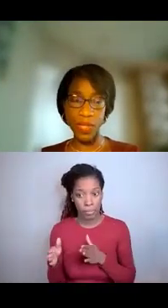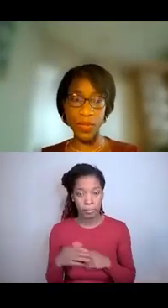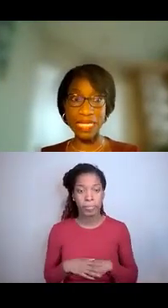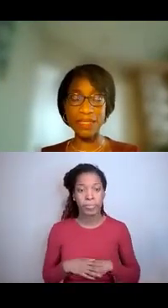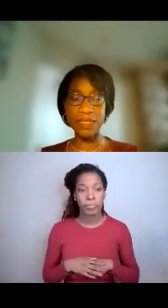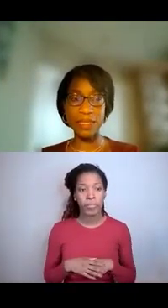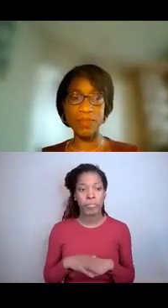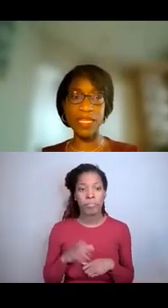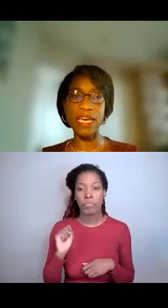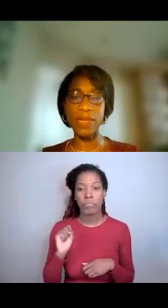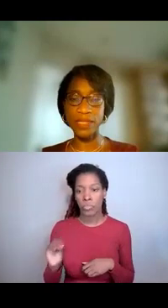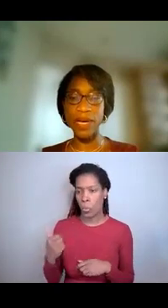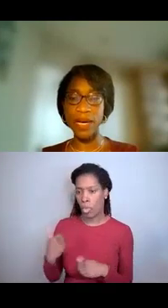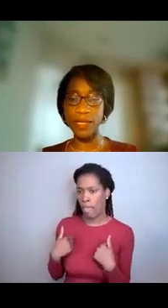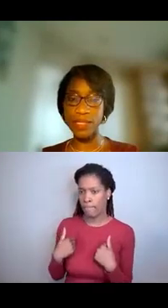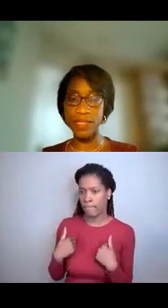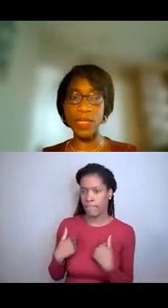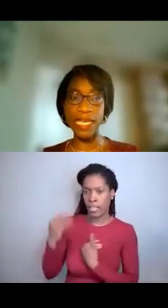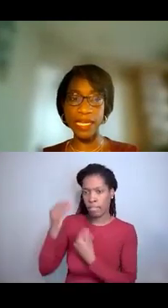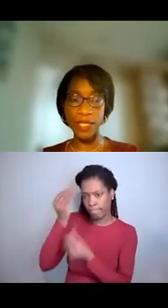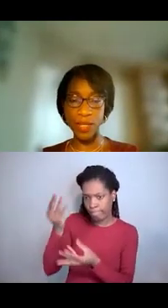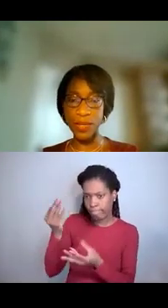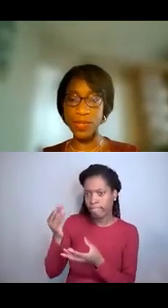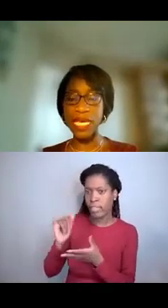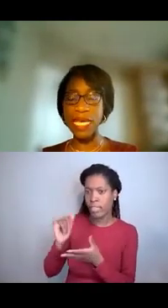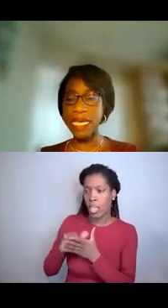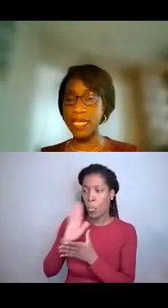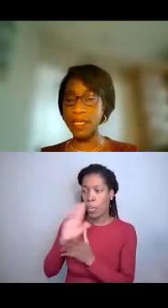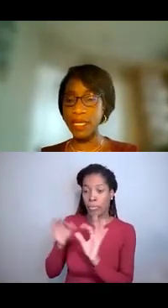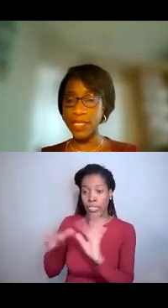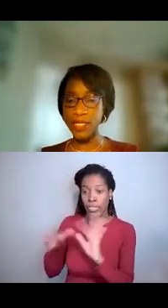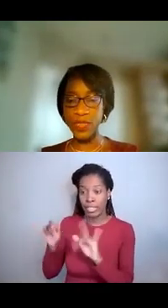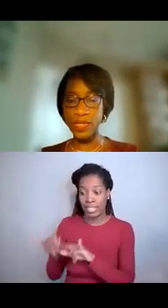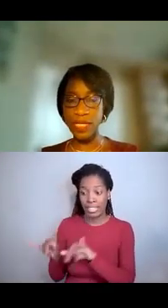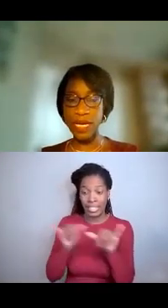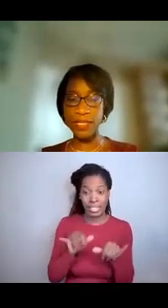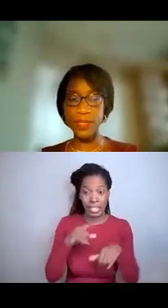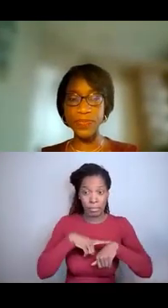and were released at the same time as the policy, so I'll get into those in the next few slides.